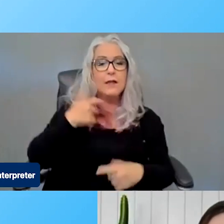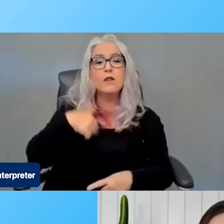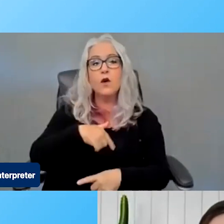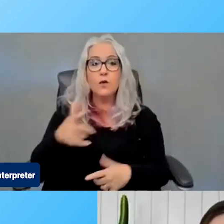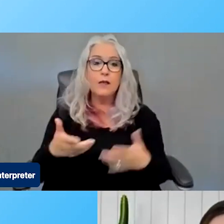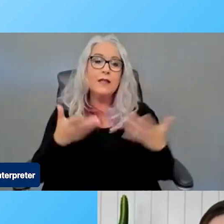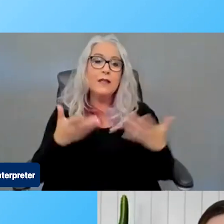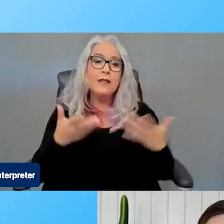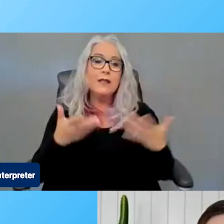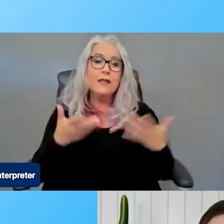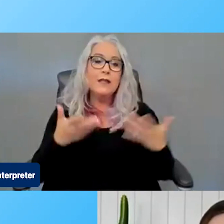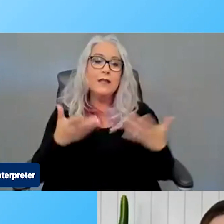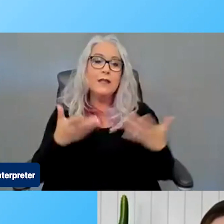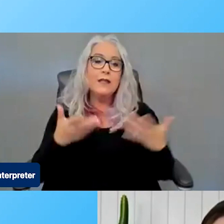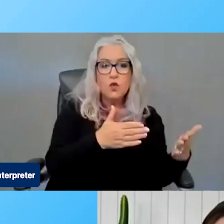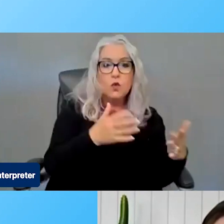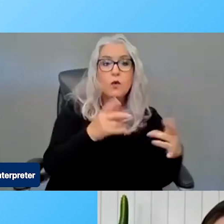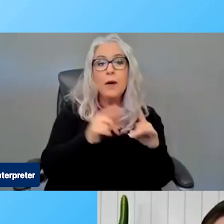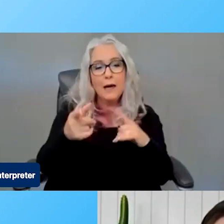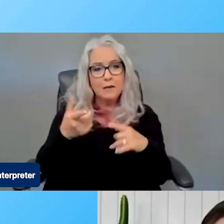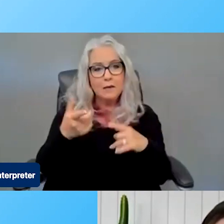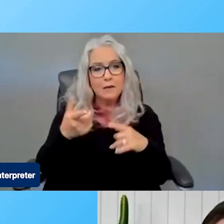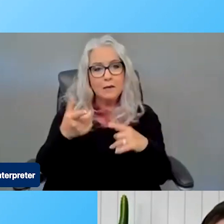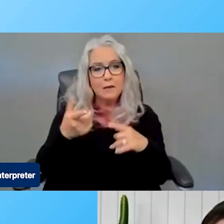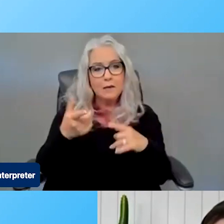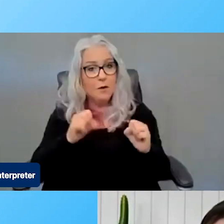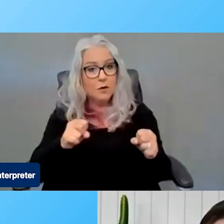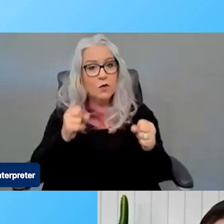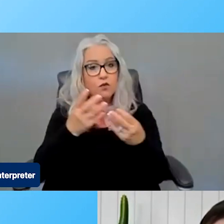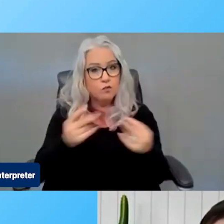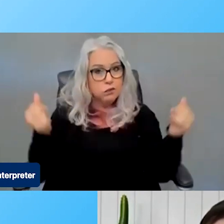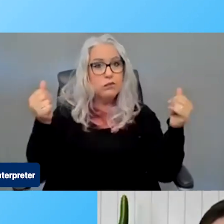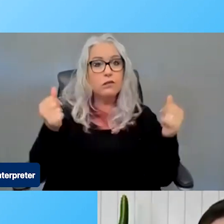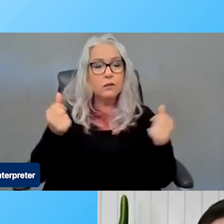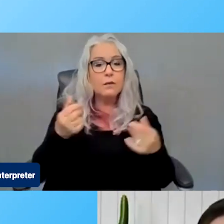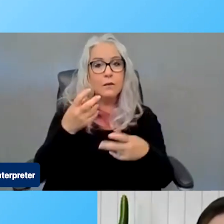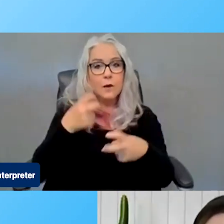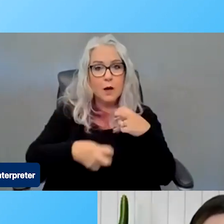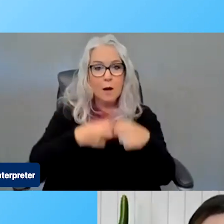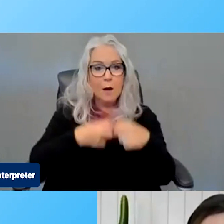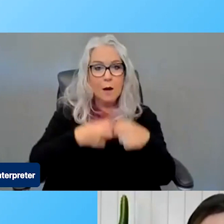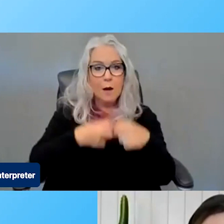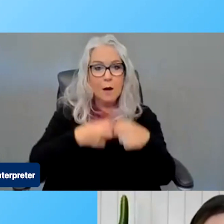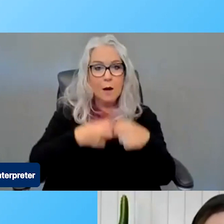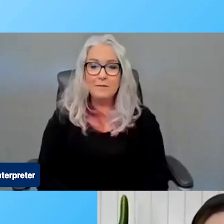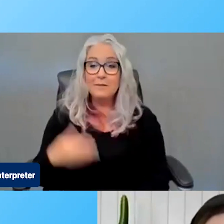client and his recovery. JUNE ISAACSON KAILES: Wow.